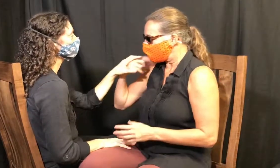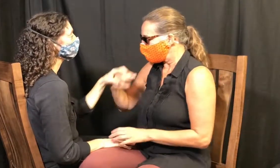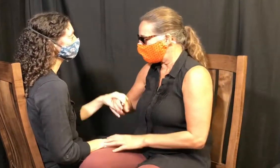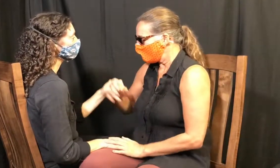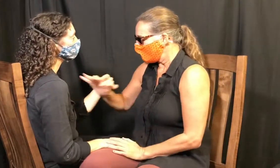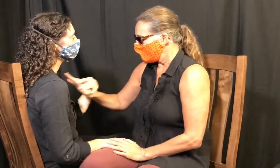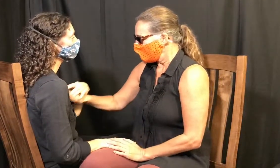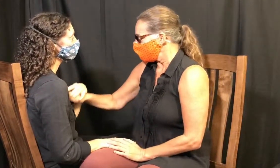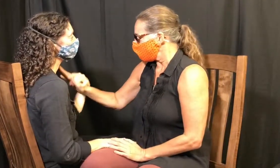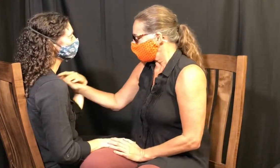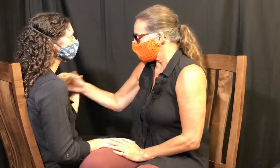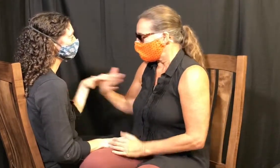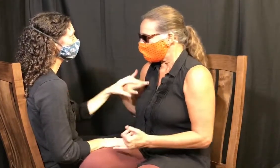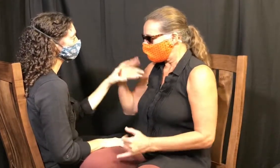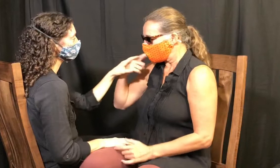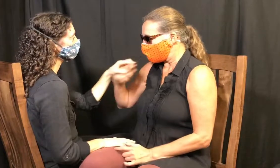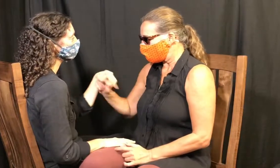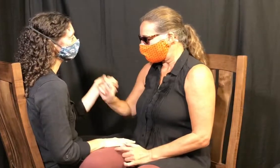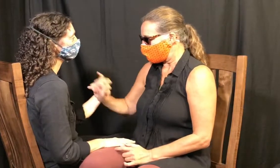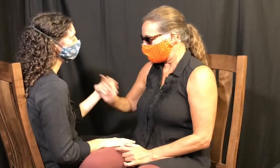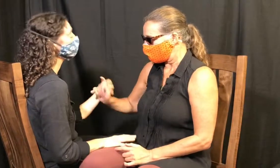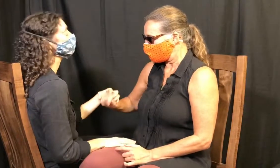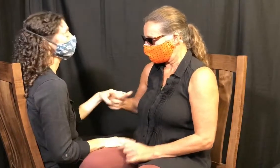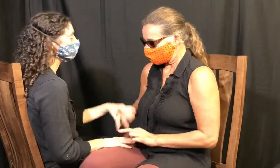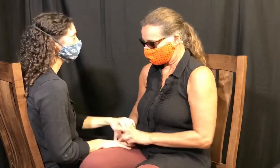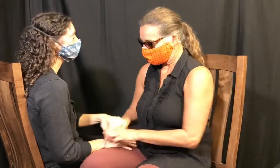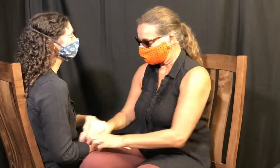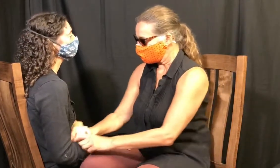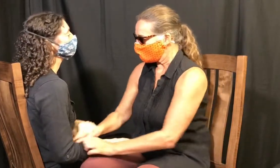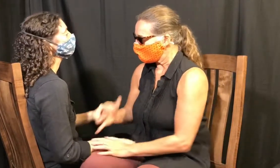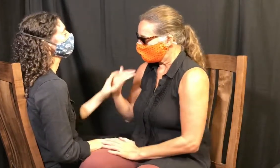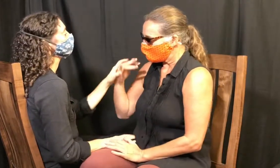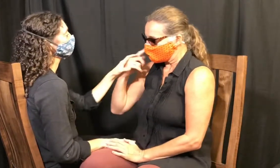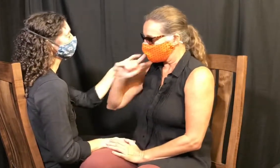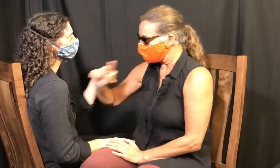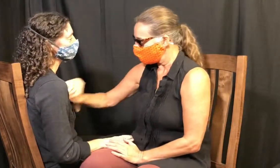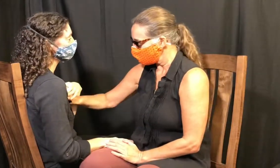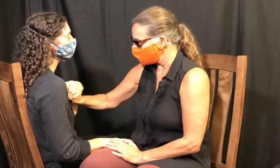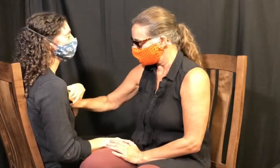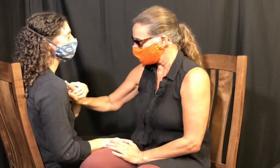or bring you to the bathroom when you need to go. This is the result of a breakdown in co-presence.